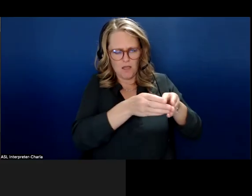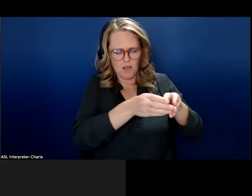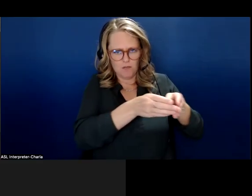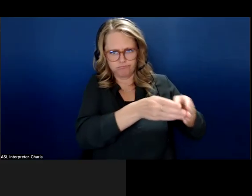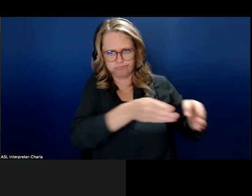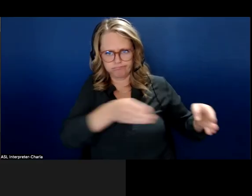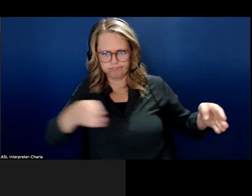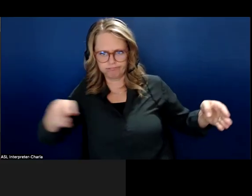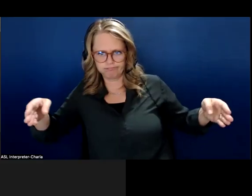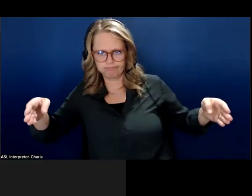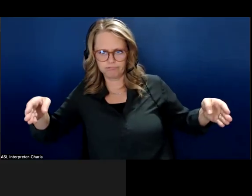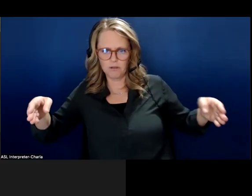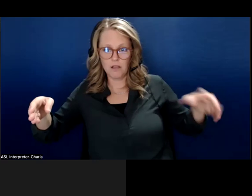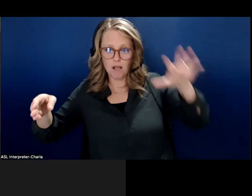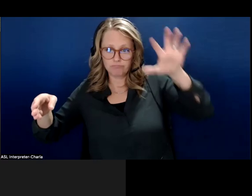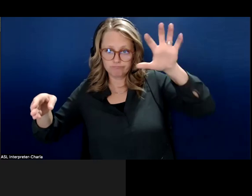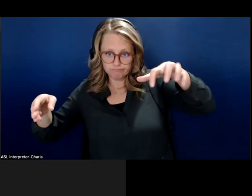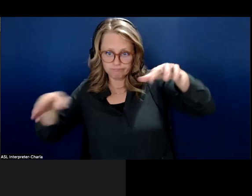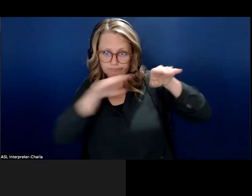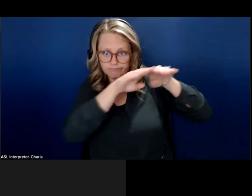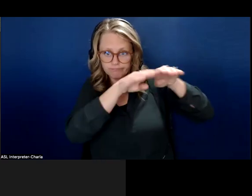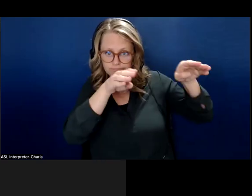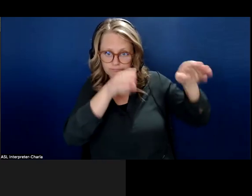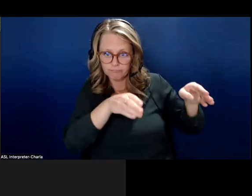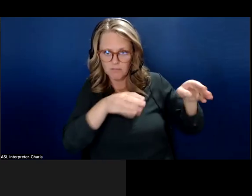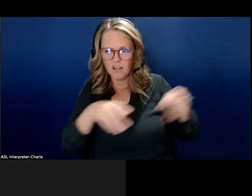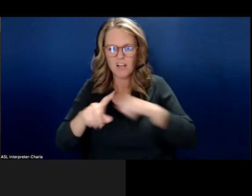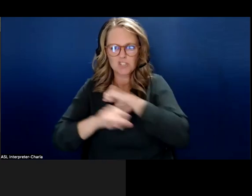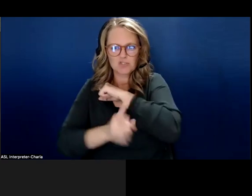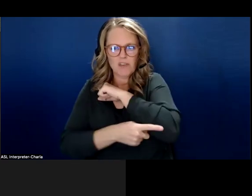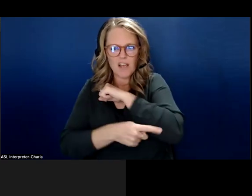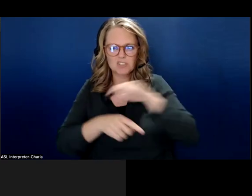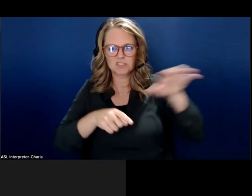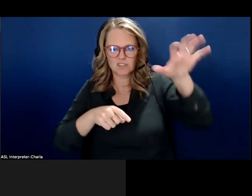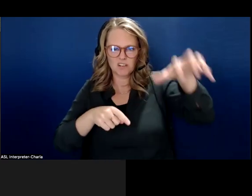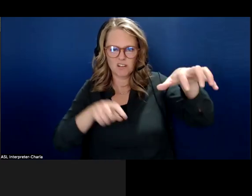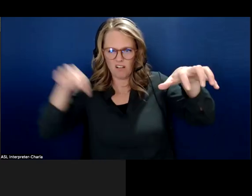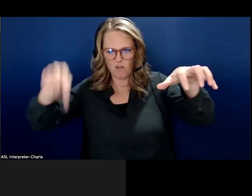So you know, the trash is way out at one end and things like that seems like thinking through